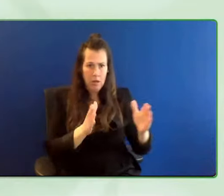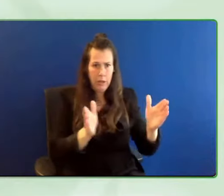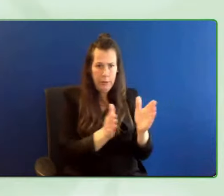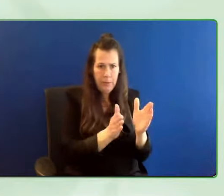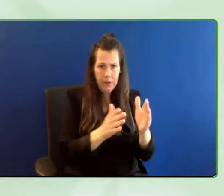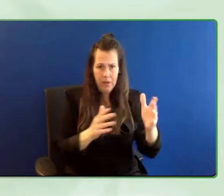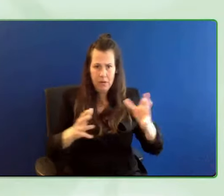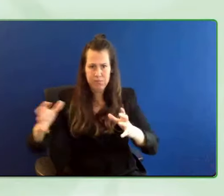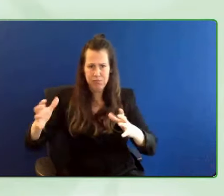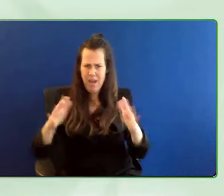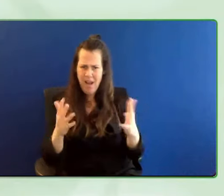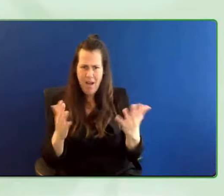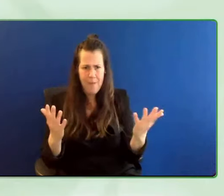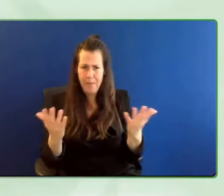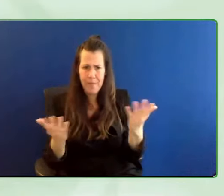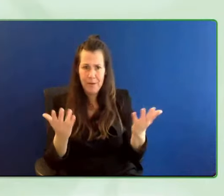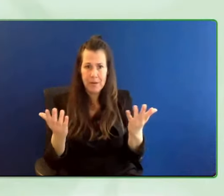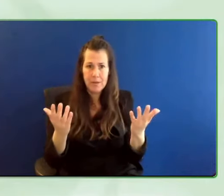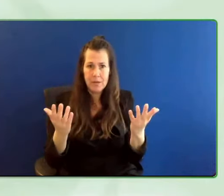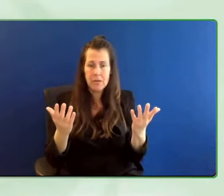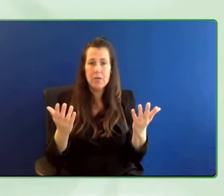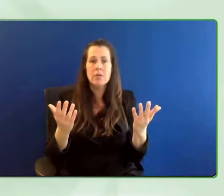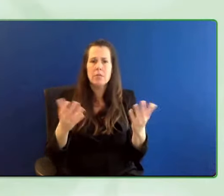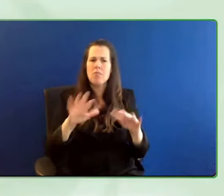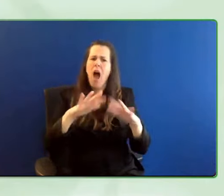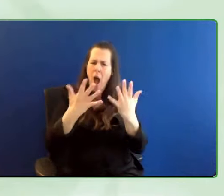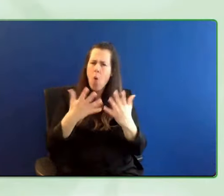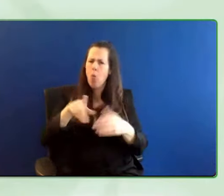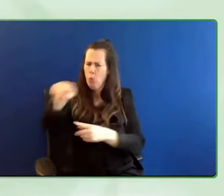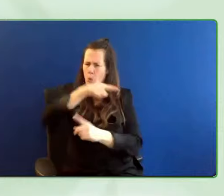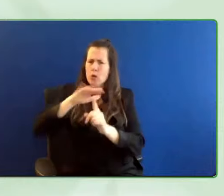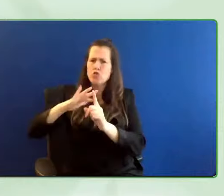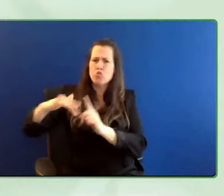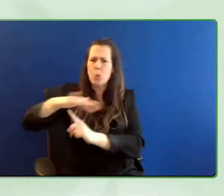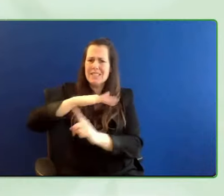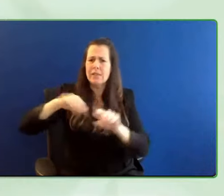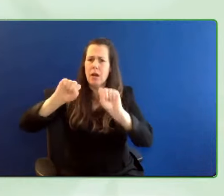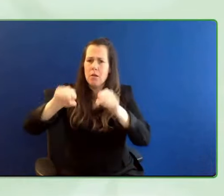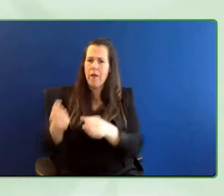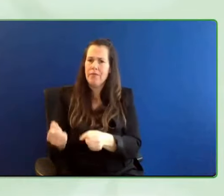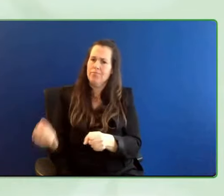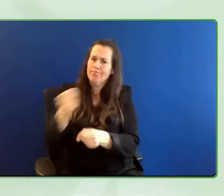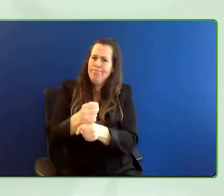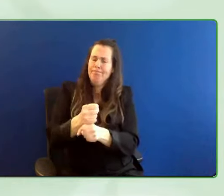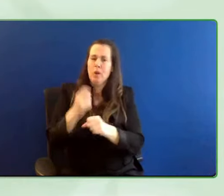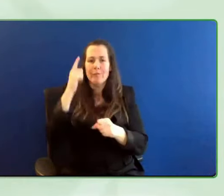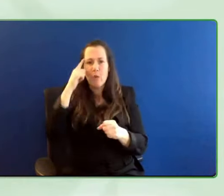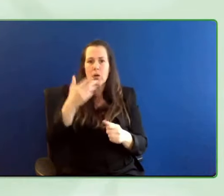The chances are really great and that statistic is only on the incline that anyone of us will be a caregiver in our lifetime.